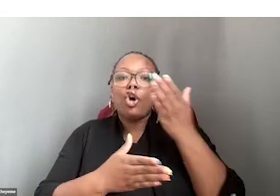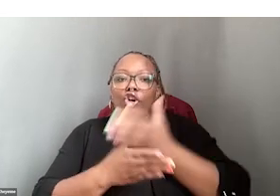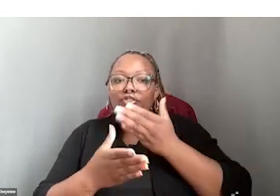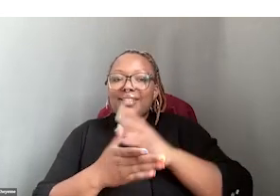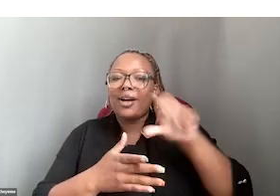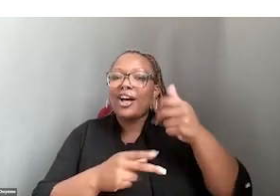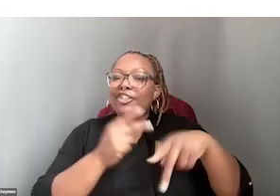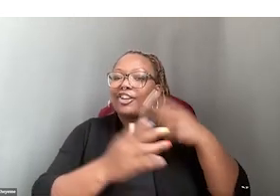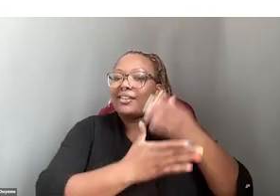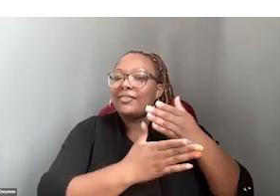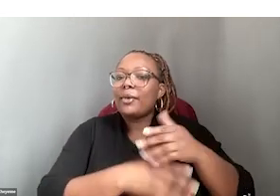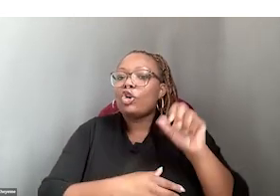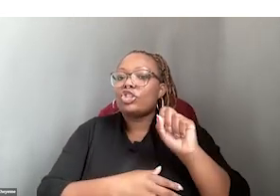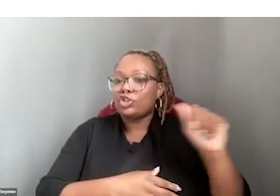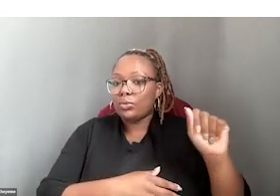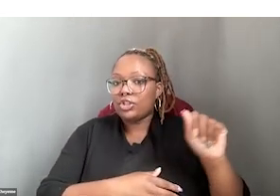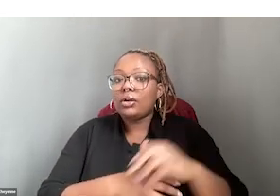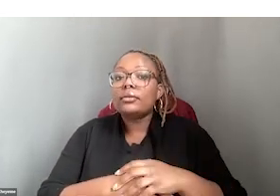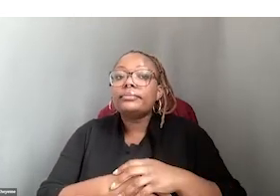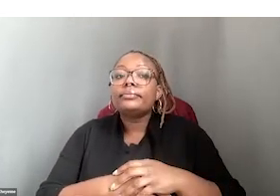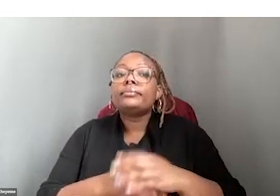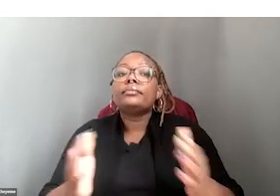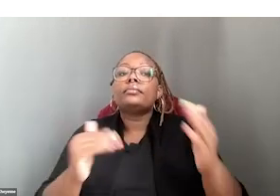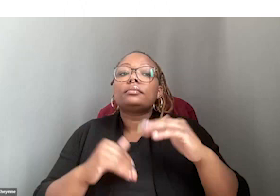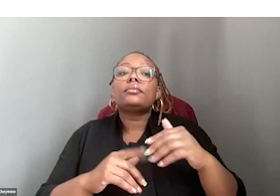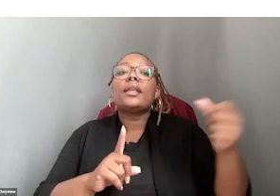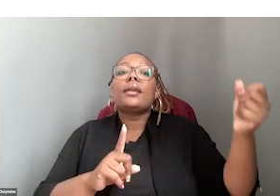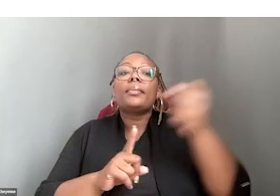Placement by the recipient of a PI or co-PI on administrative leave,